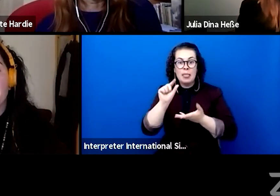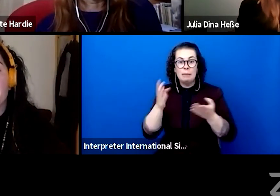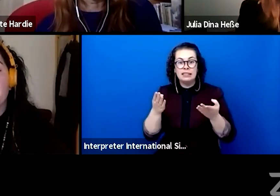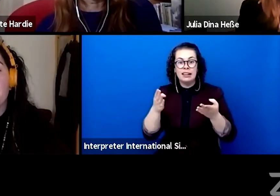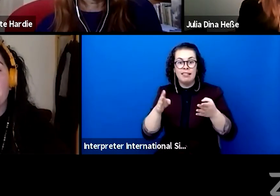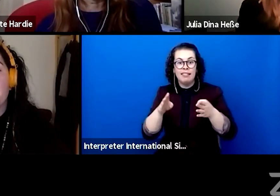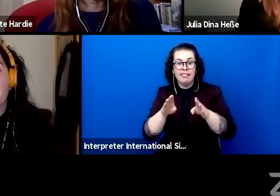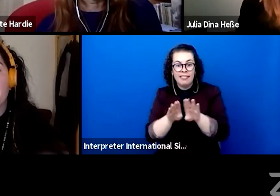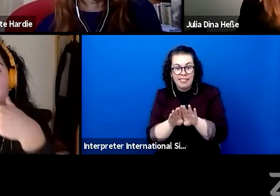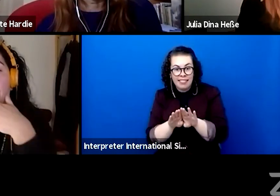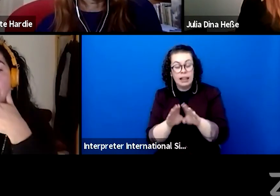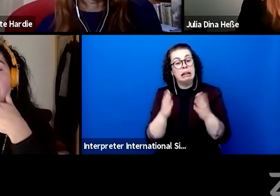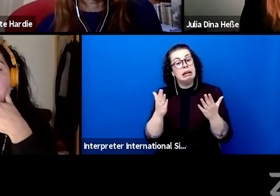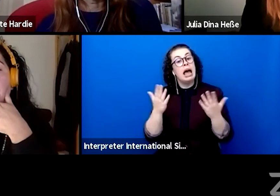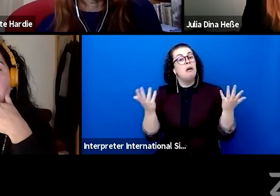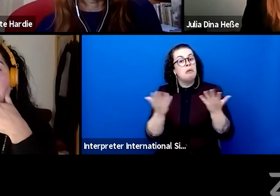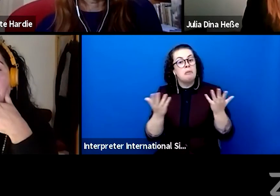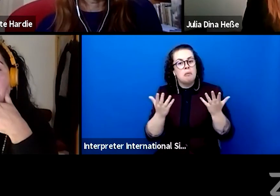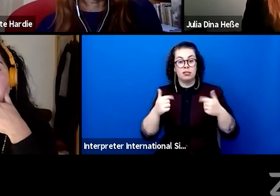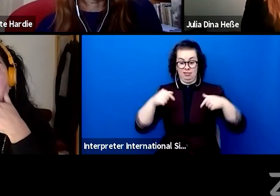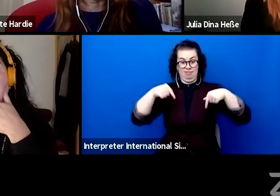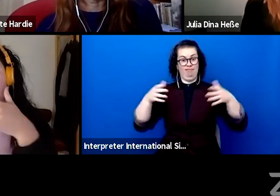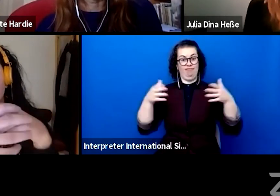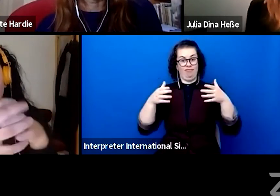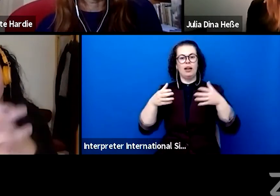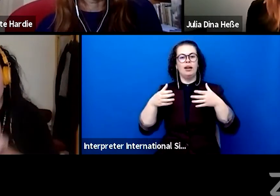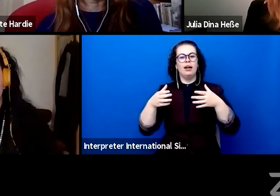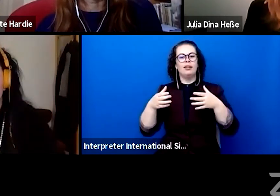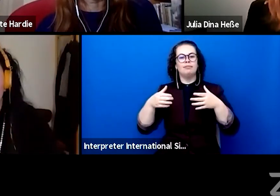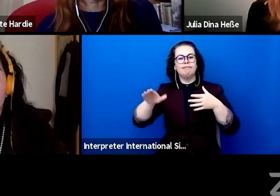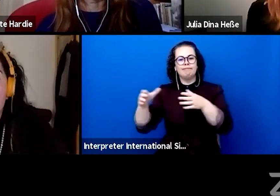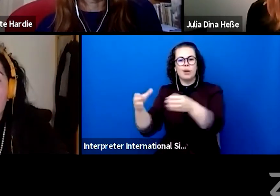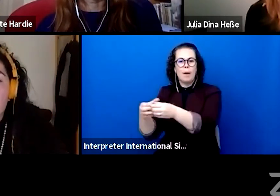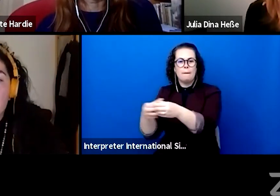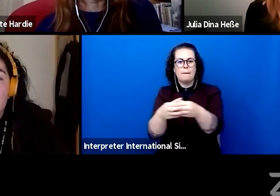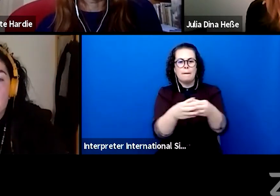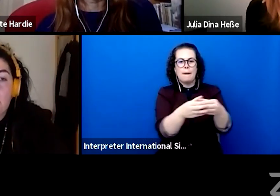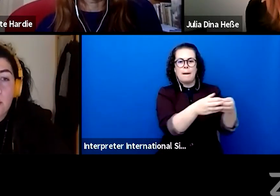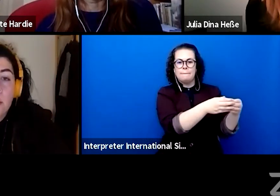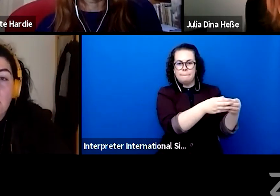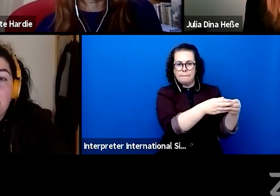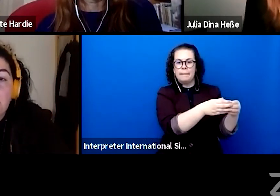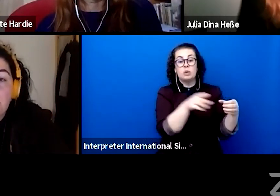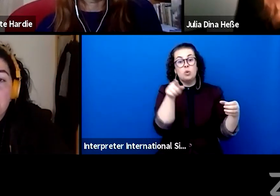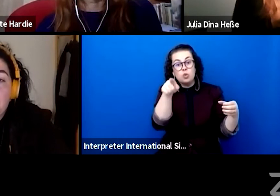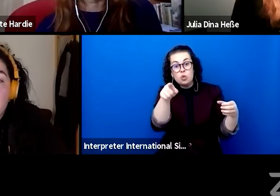where you are you all have the possibility to meet Farnaz, Yvette hopefully Constanza